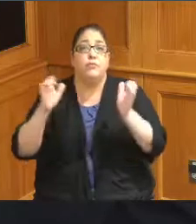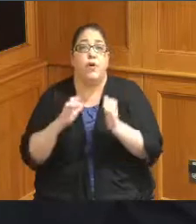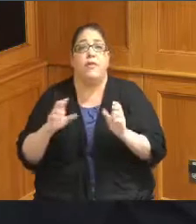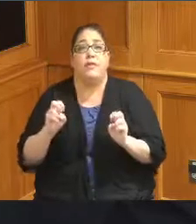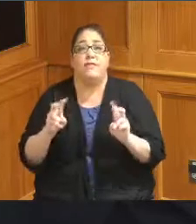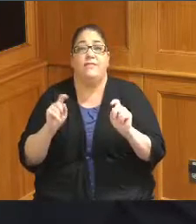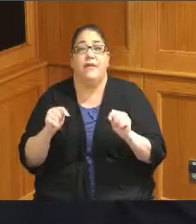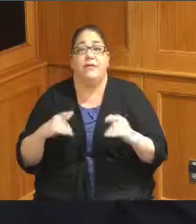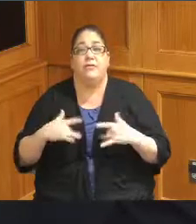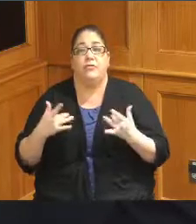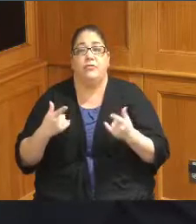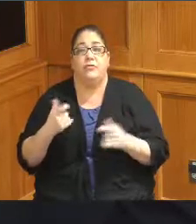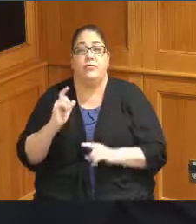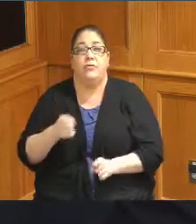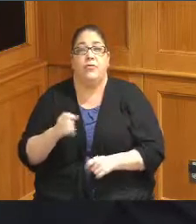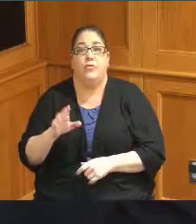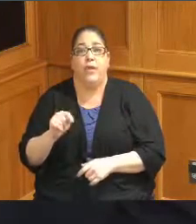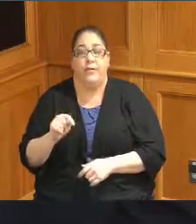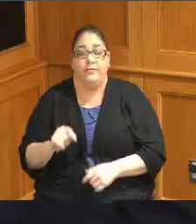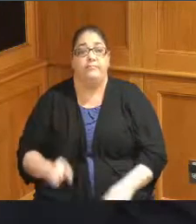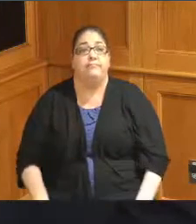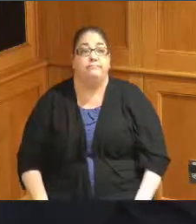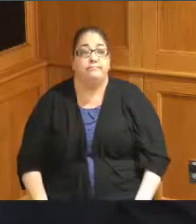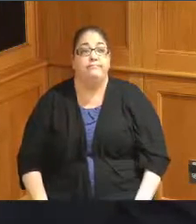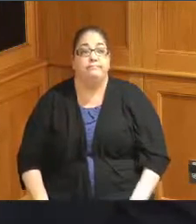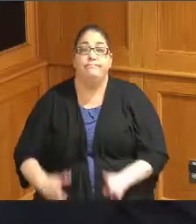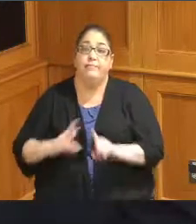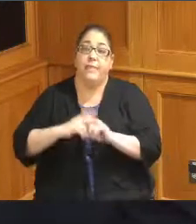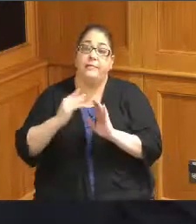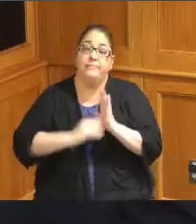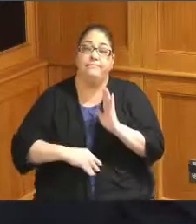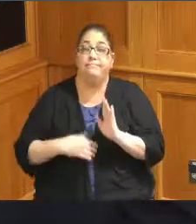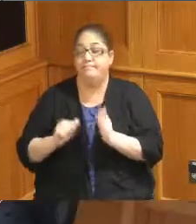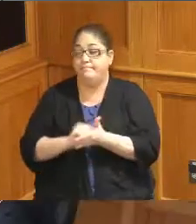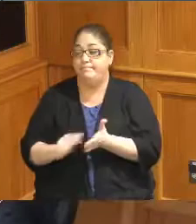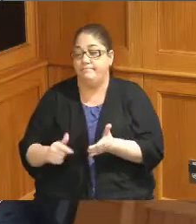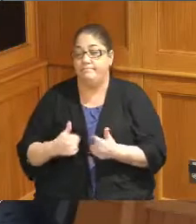get an application in if we can help you in any way that's all I have thanks Commissioner Dumas